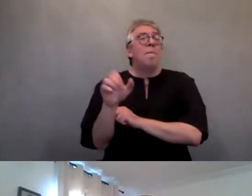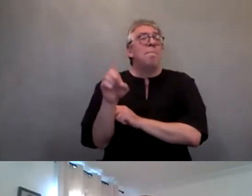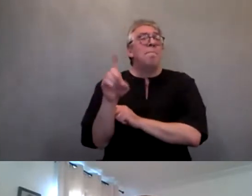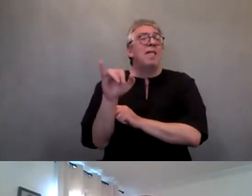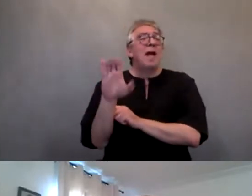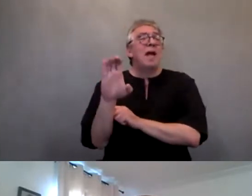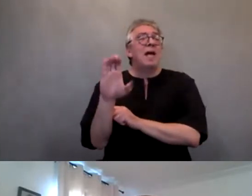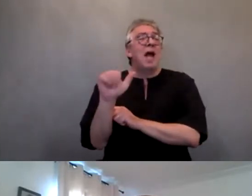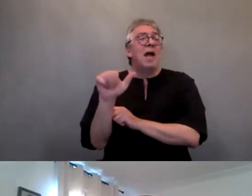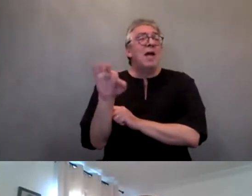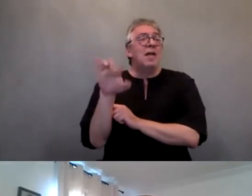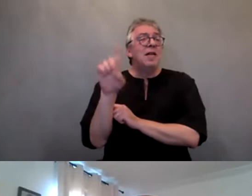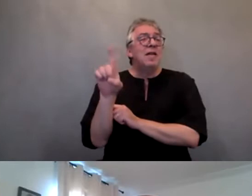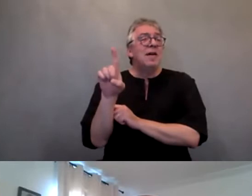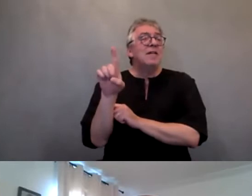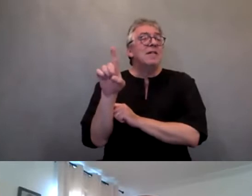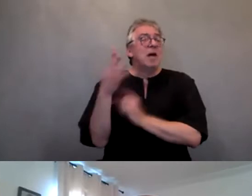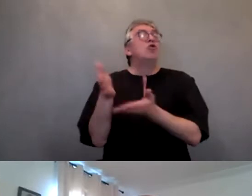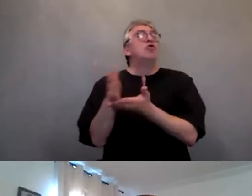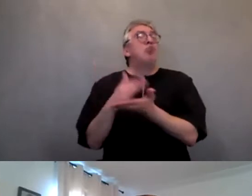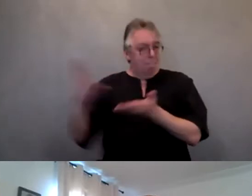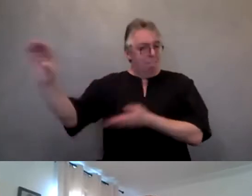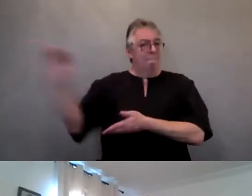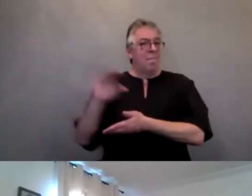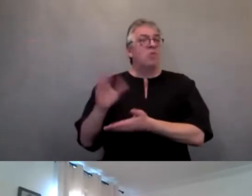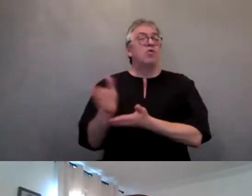it's, that is much more difficult. Some cases, it